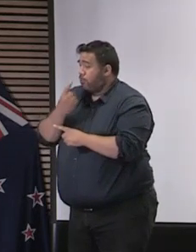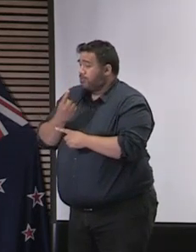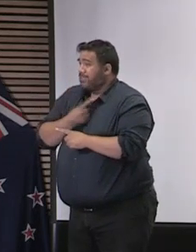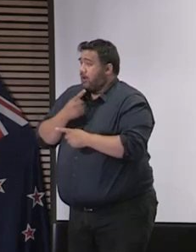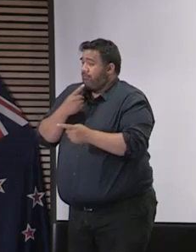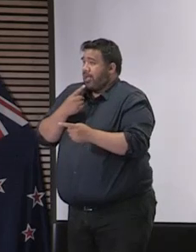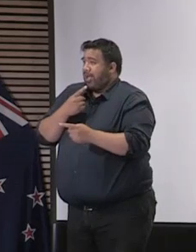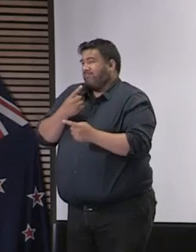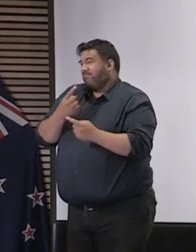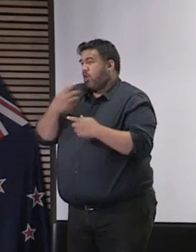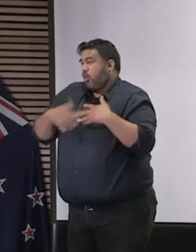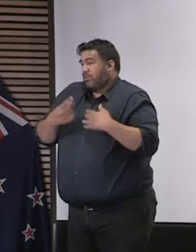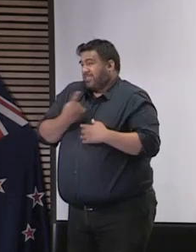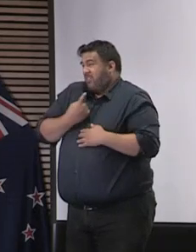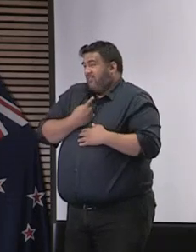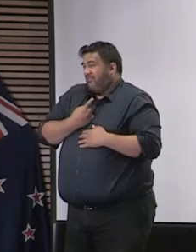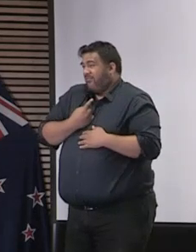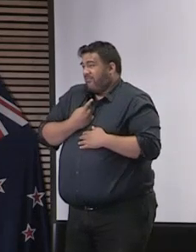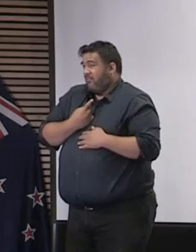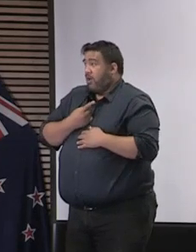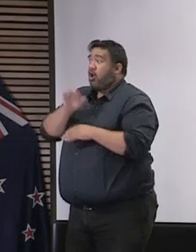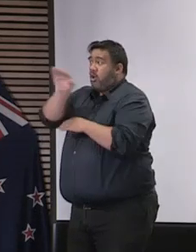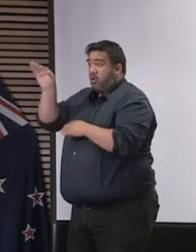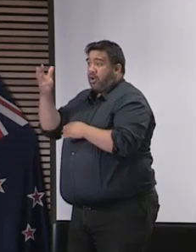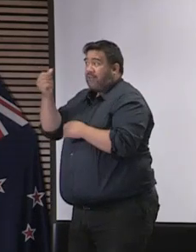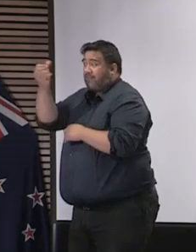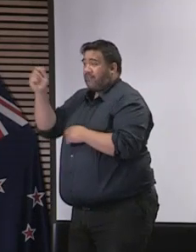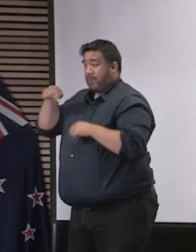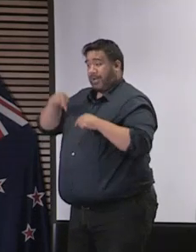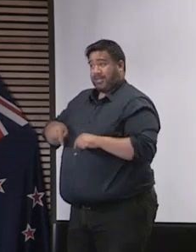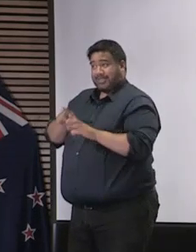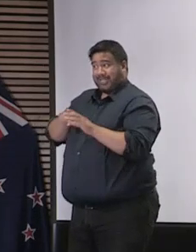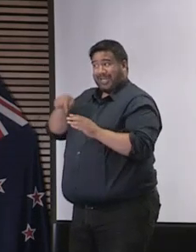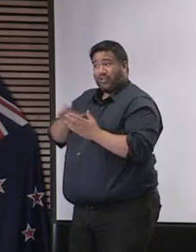health calls, international research suggested there may be an increase in self-harm situations, however,